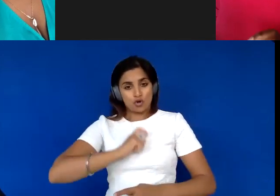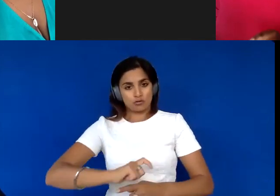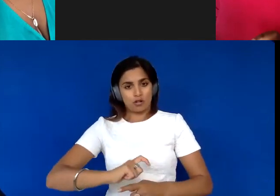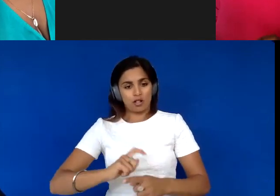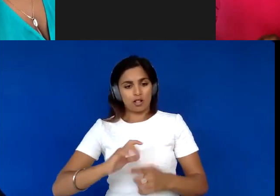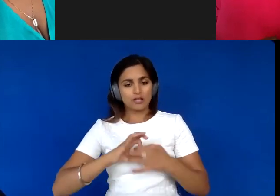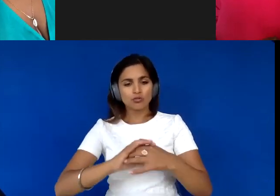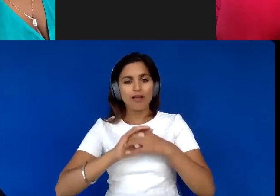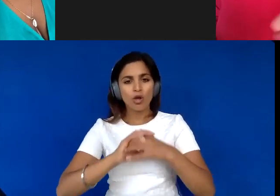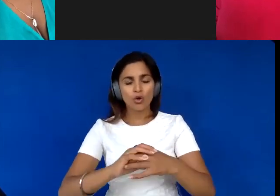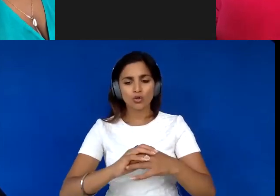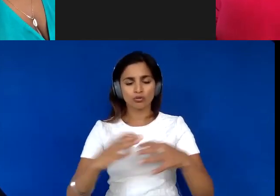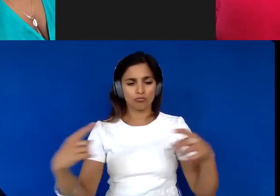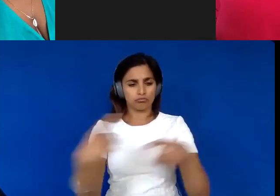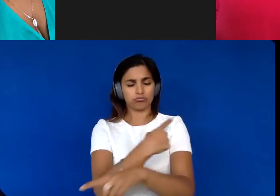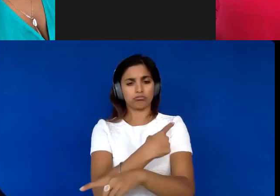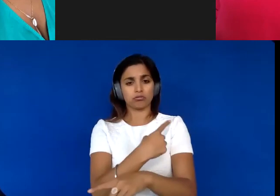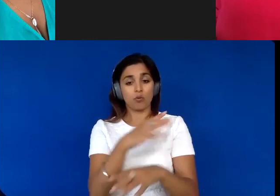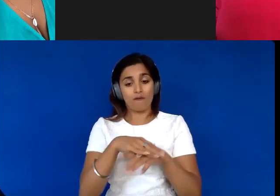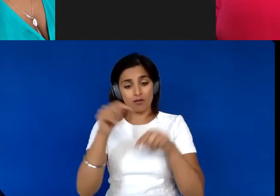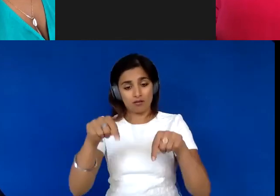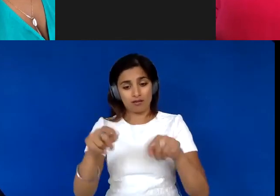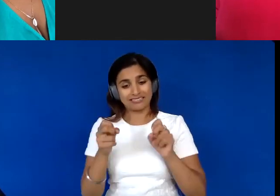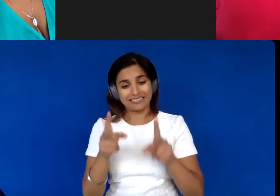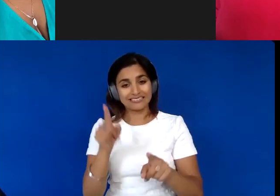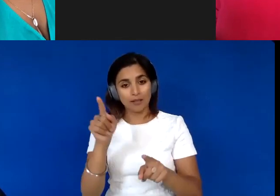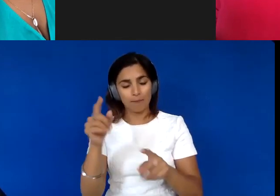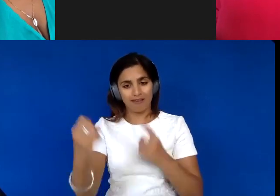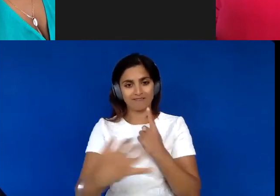are misinterpreted because of these systems so we're all about dismantling